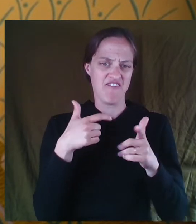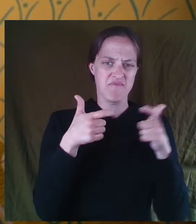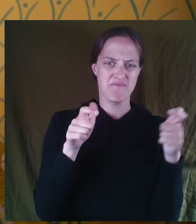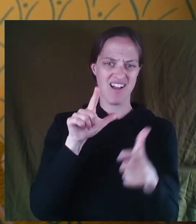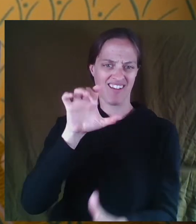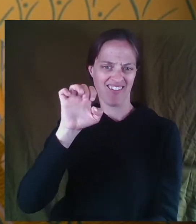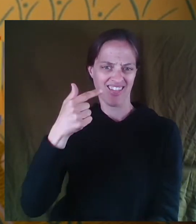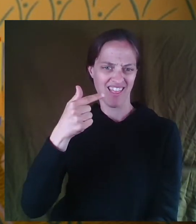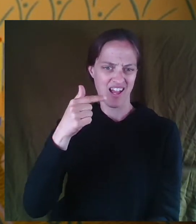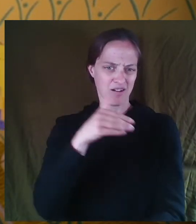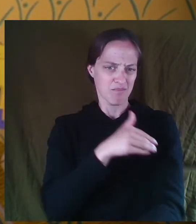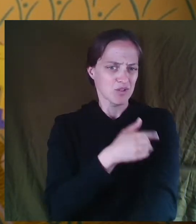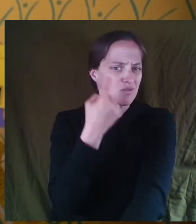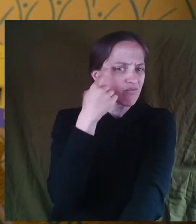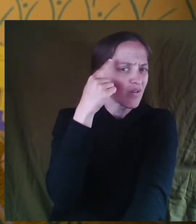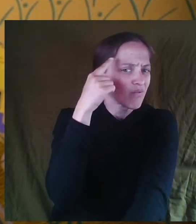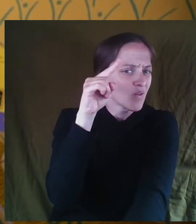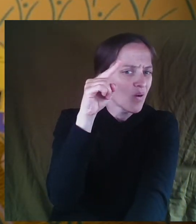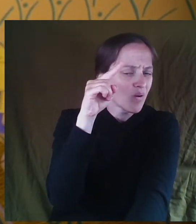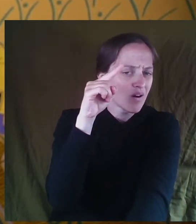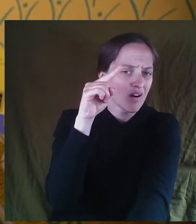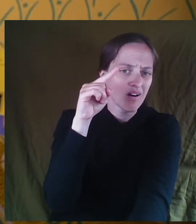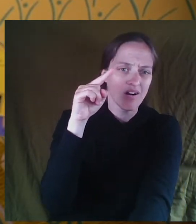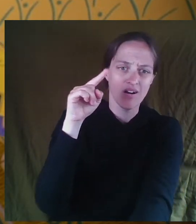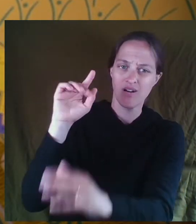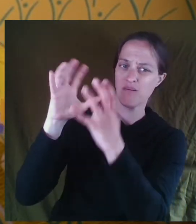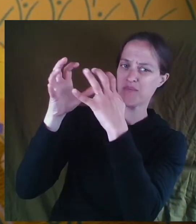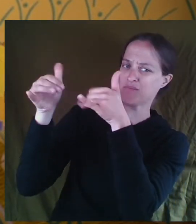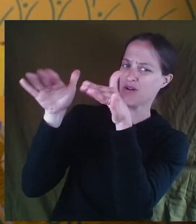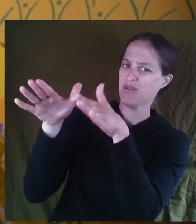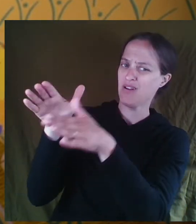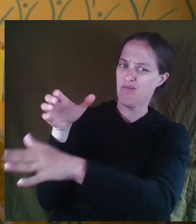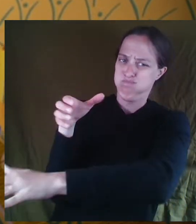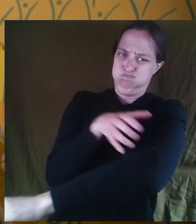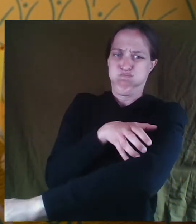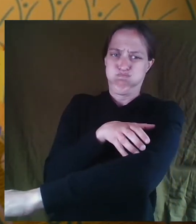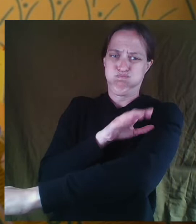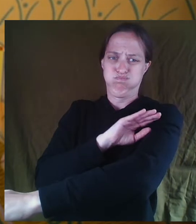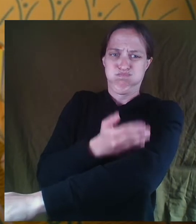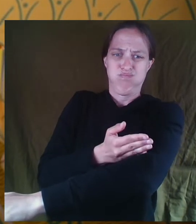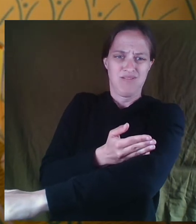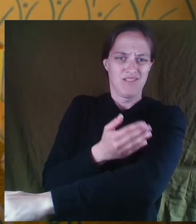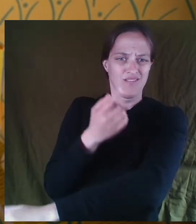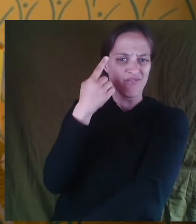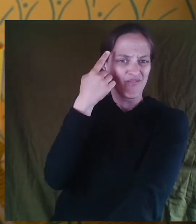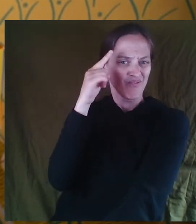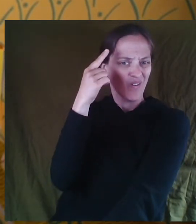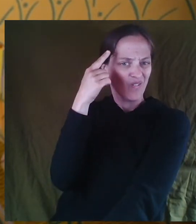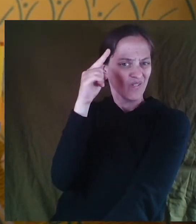have big leg muscles and basketball players have big arm muscles?